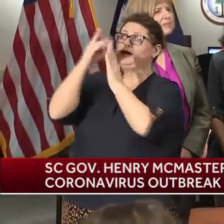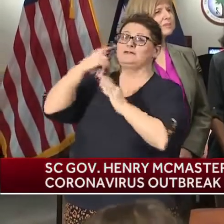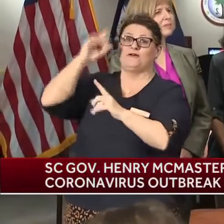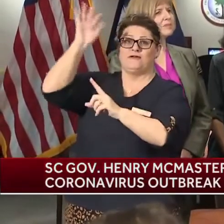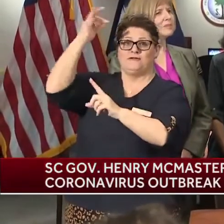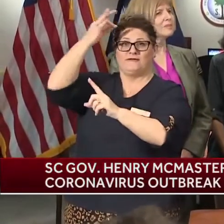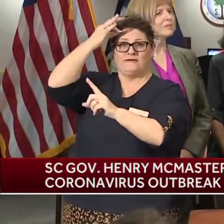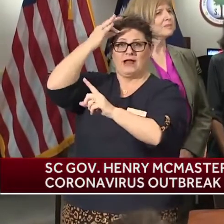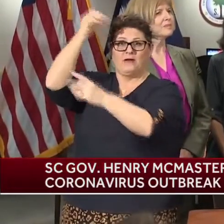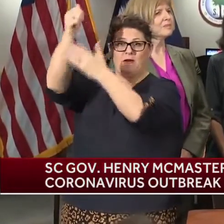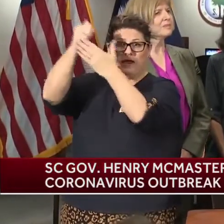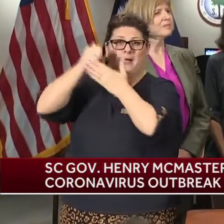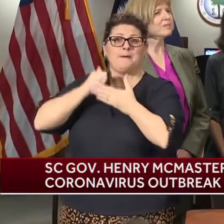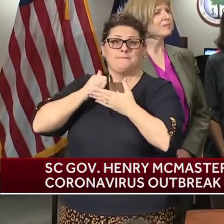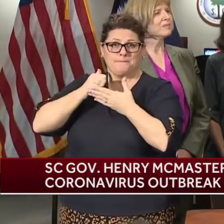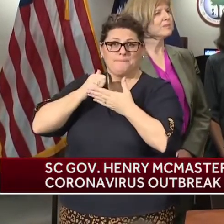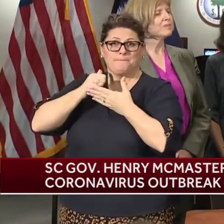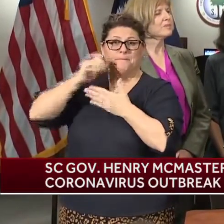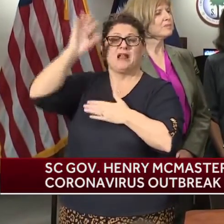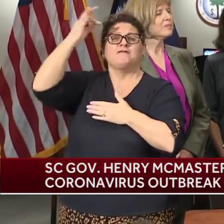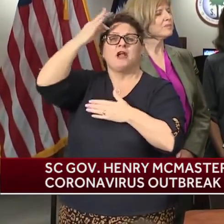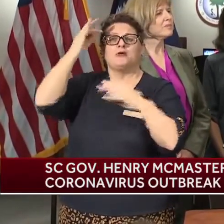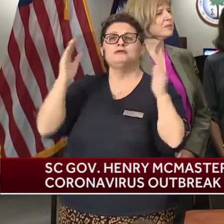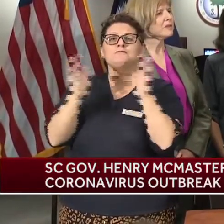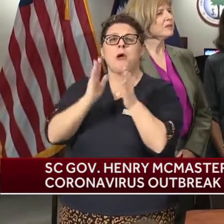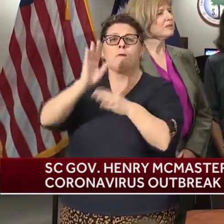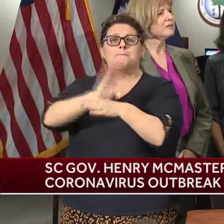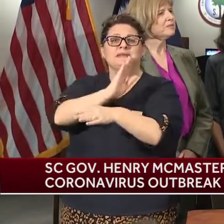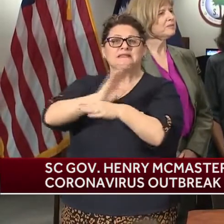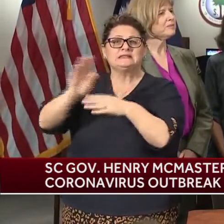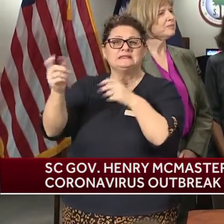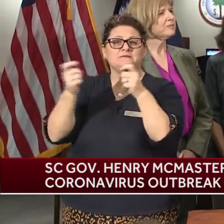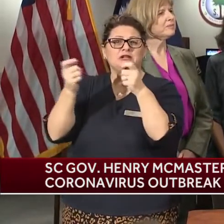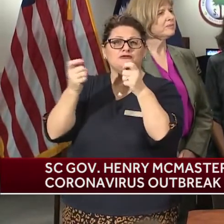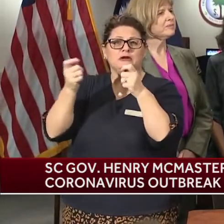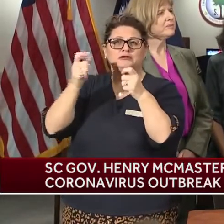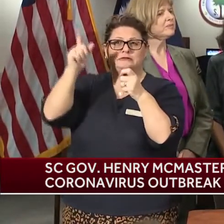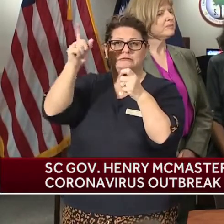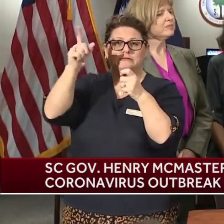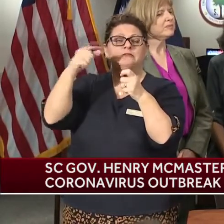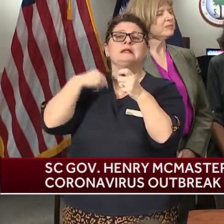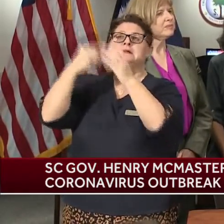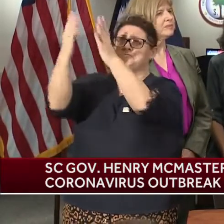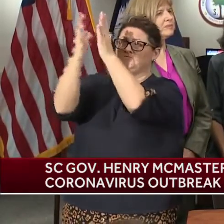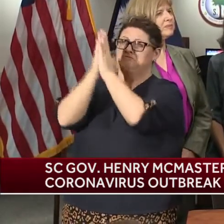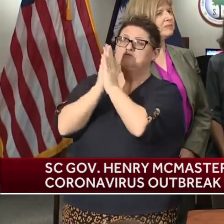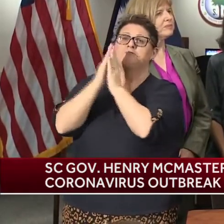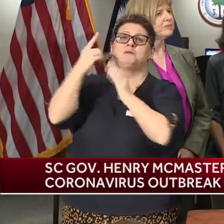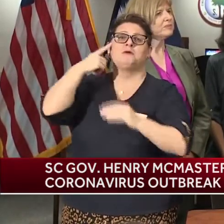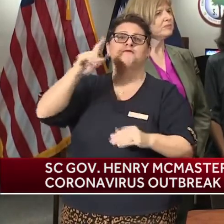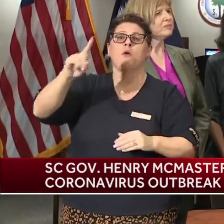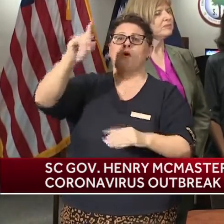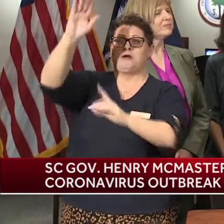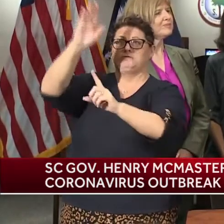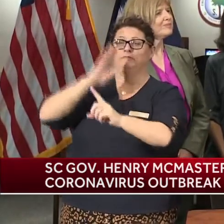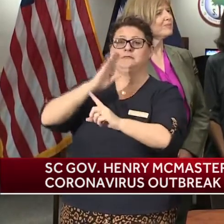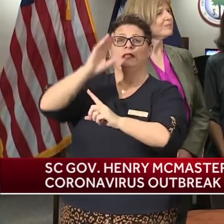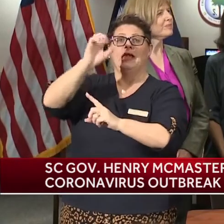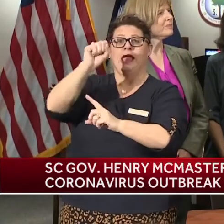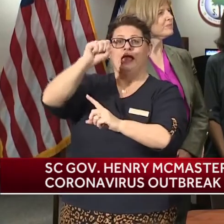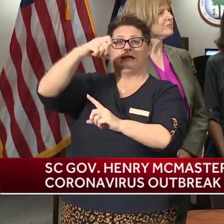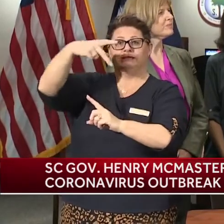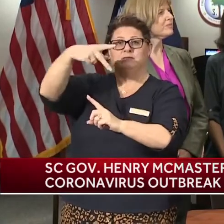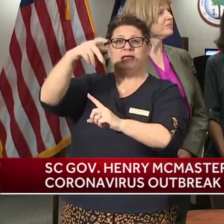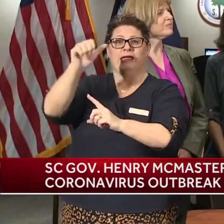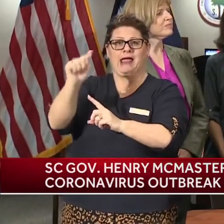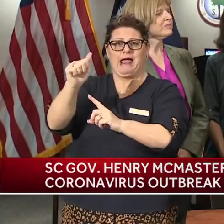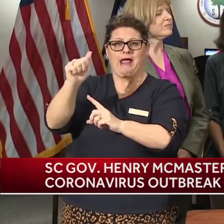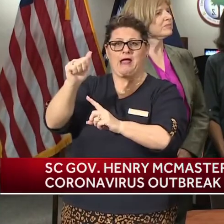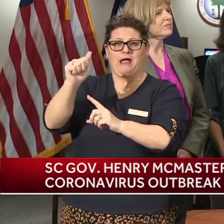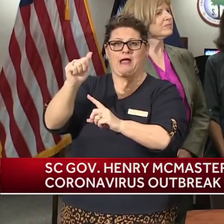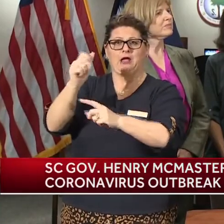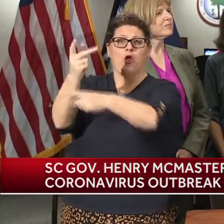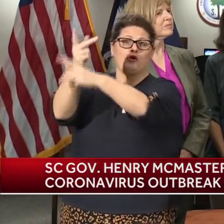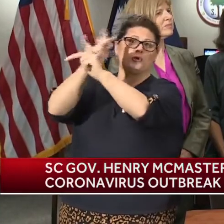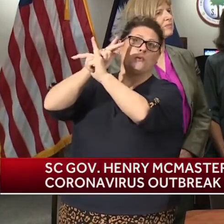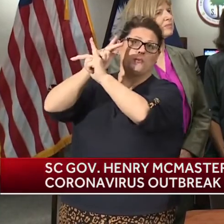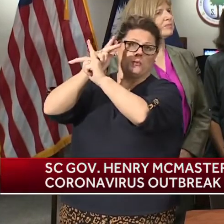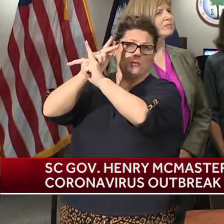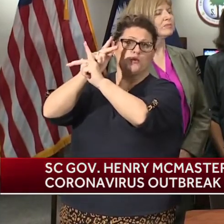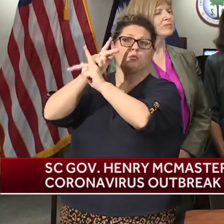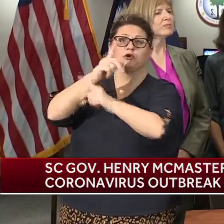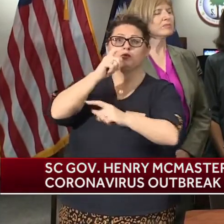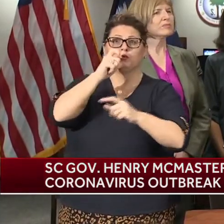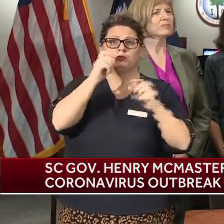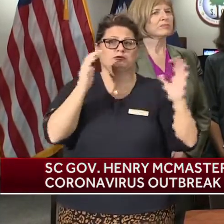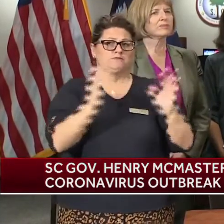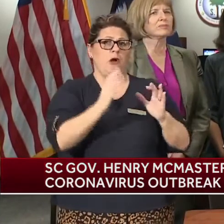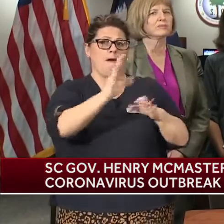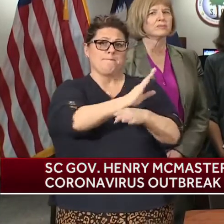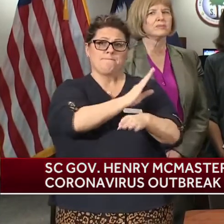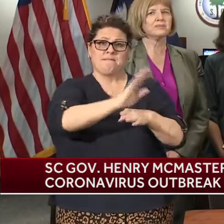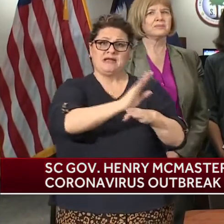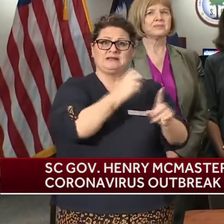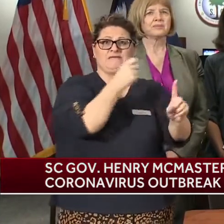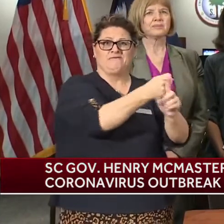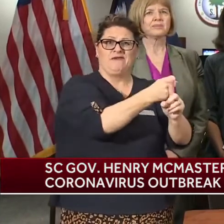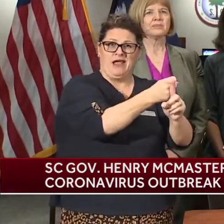I’VE REQUESTED ACCESS TO FEDERAL ASSISTANCE PROVIDED BY THE FEDERAL SMALL BUSINESS ADMINISTRATION F DIRECT SBA LOANS FOR OUR STATE’S SMALL BUSINESSES THAT HAVE BEEN